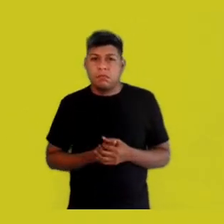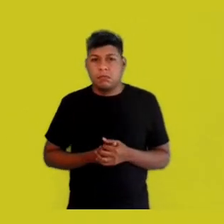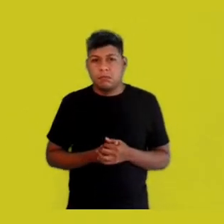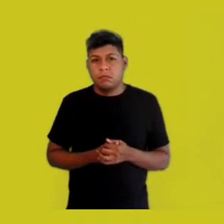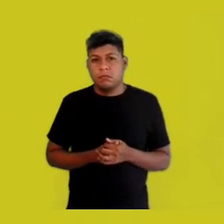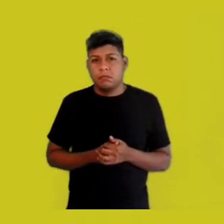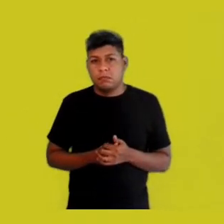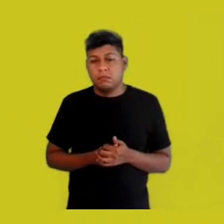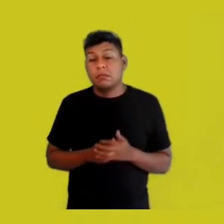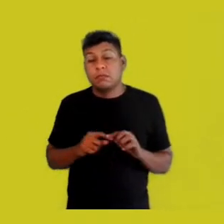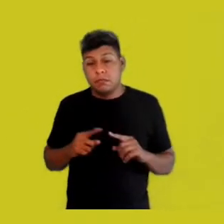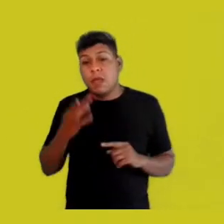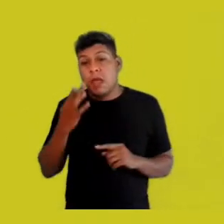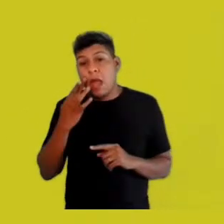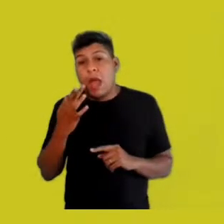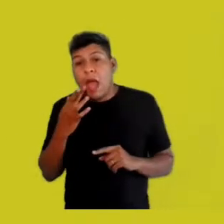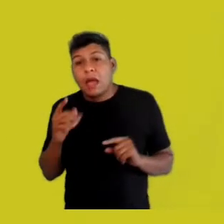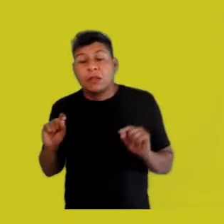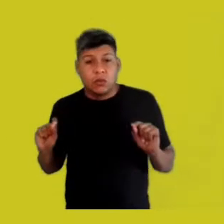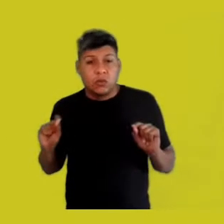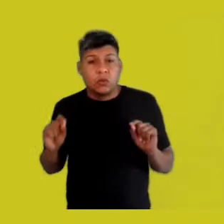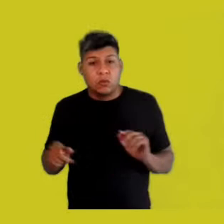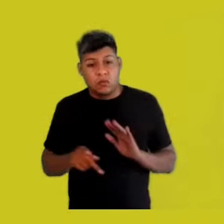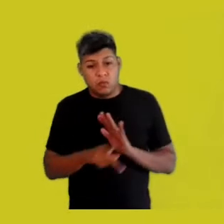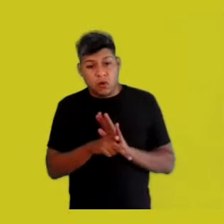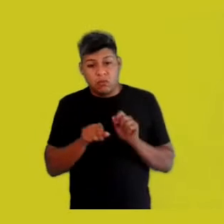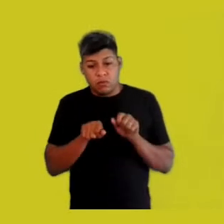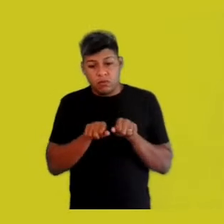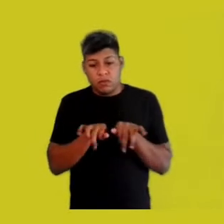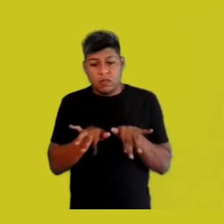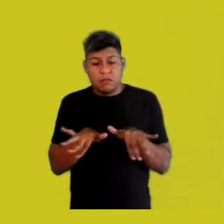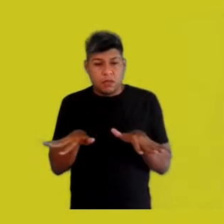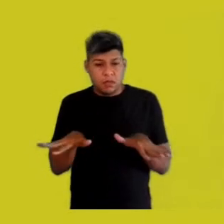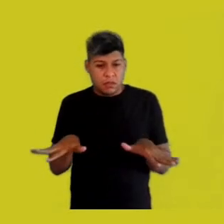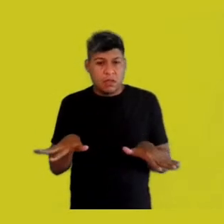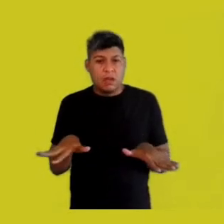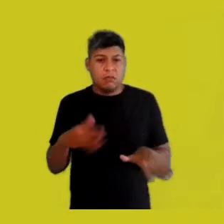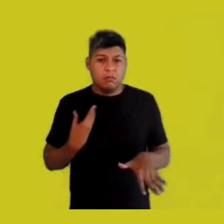But I think the issue of dimensions, of kaleidoscopic multiplicity,